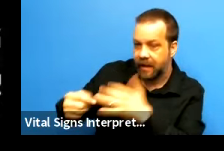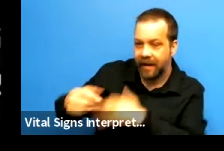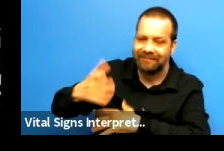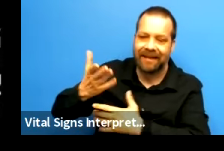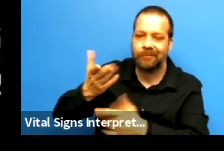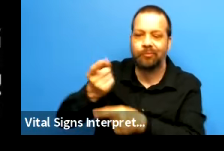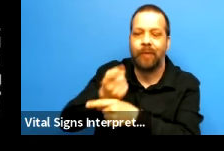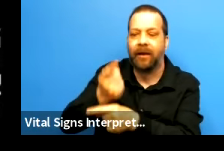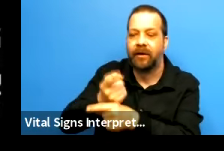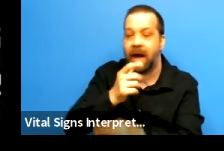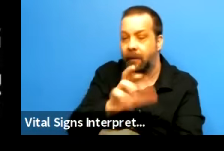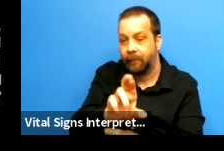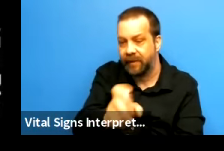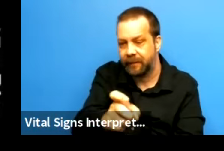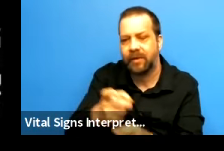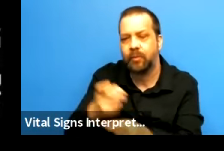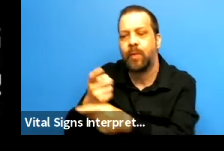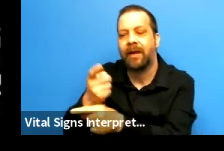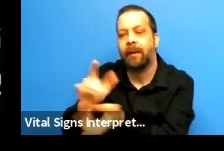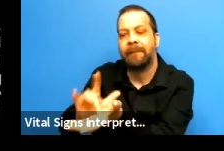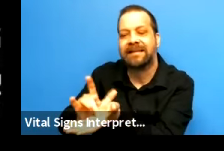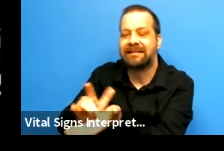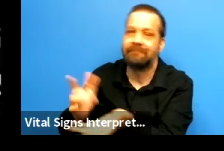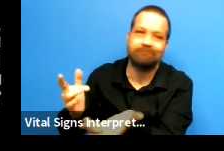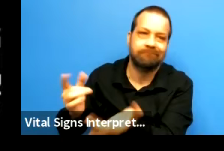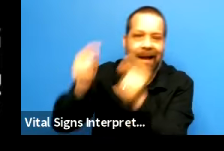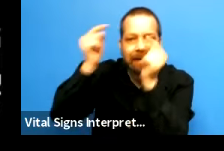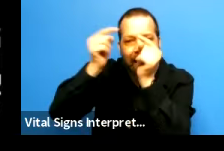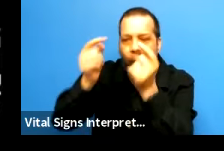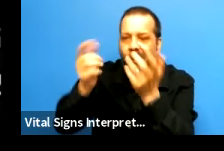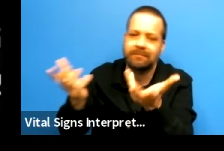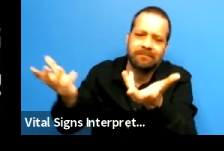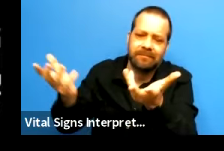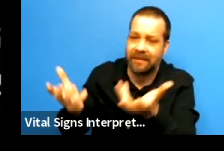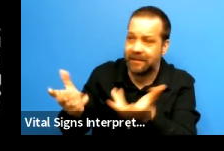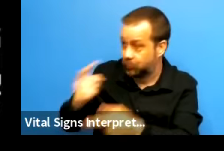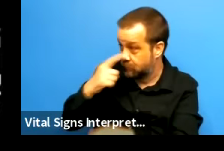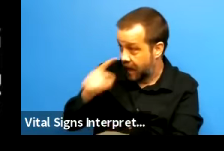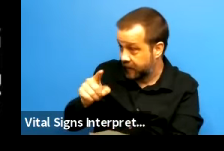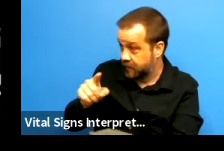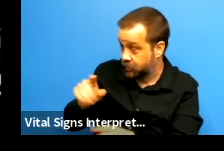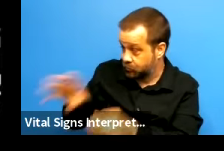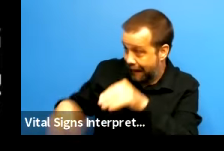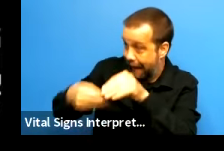not prescription, I need this item, can I pick it up at the drive through window?